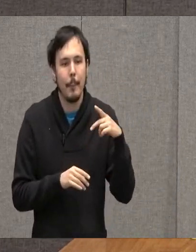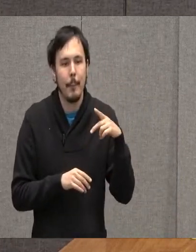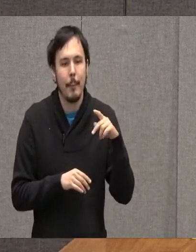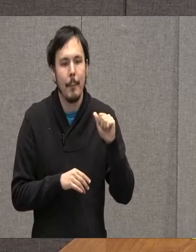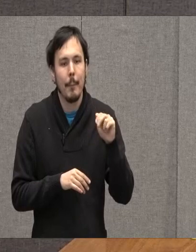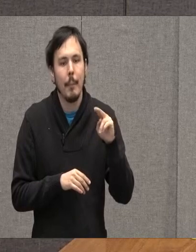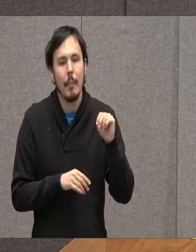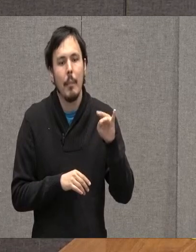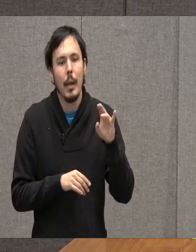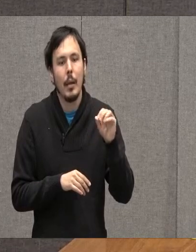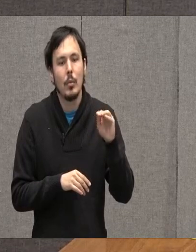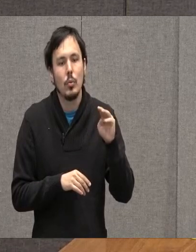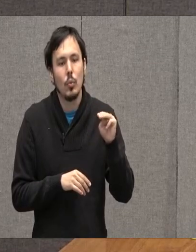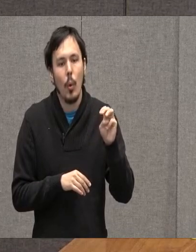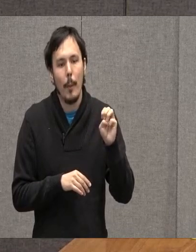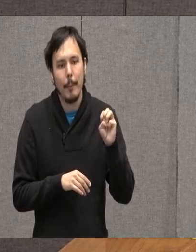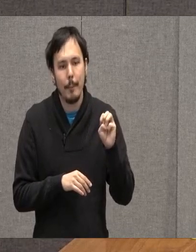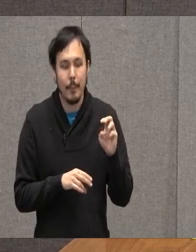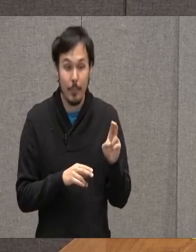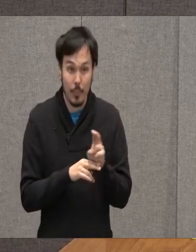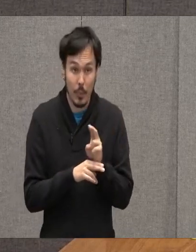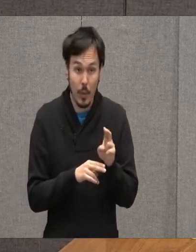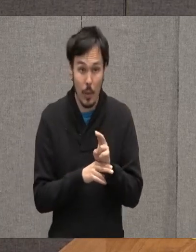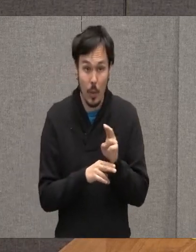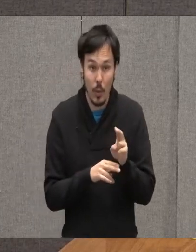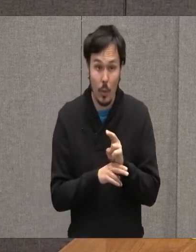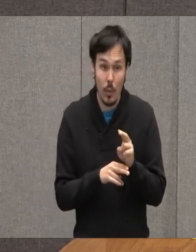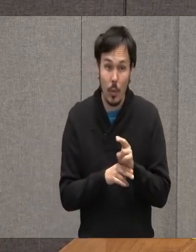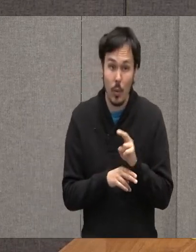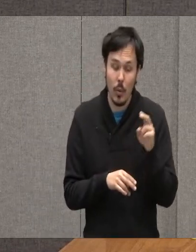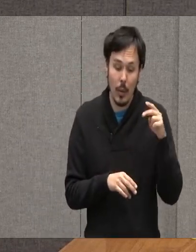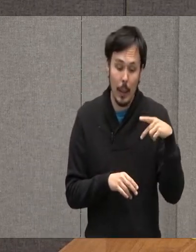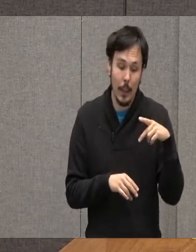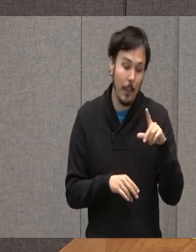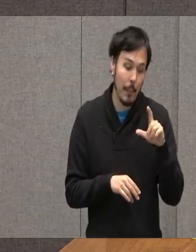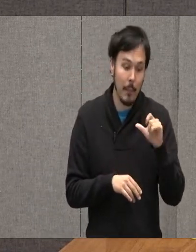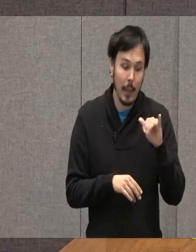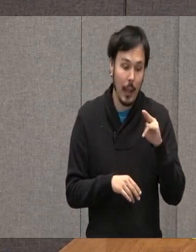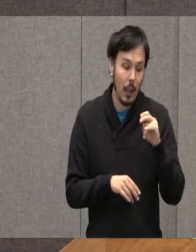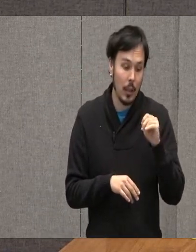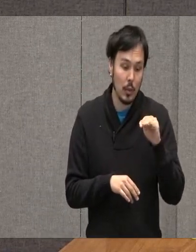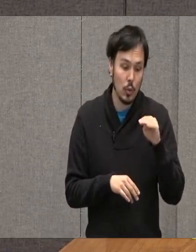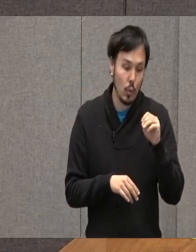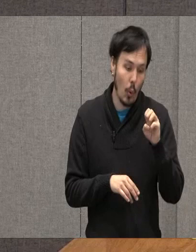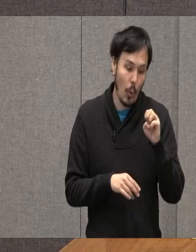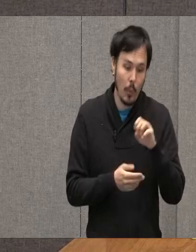We use palindrome, palindromization, try to say that one fast.